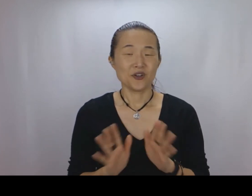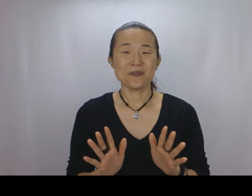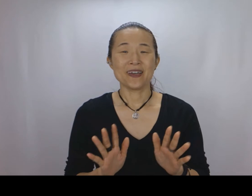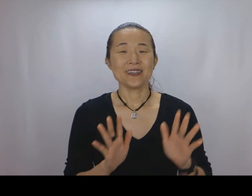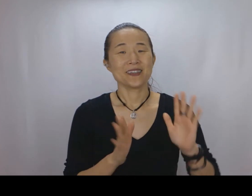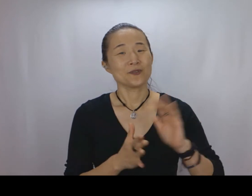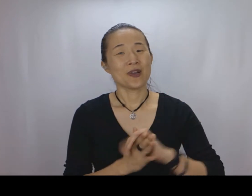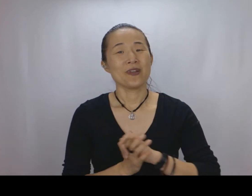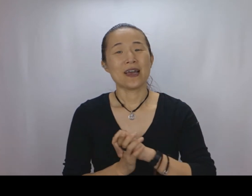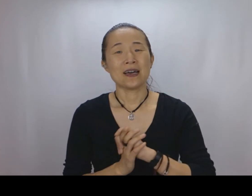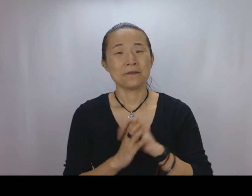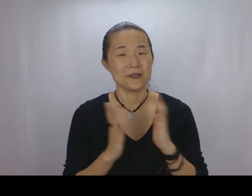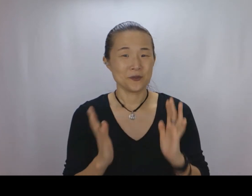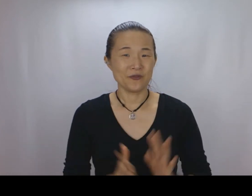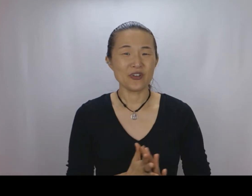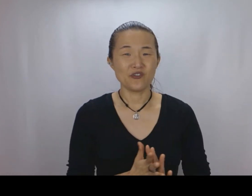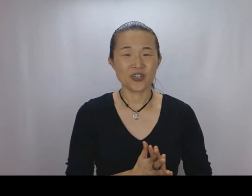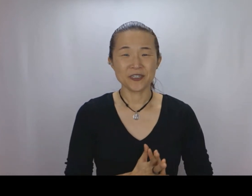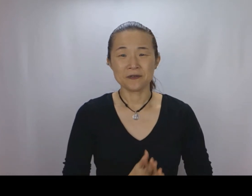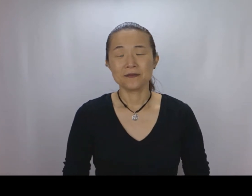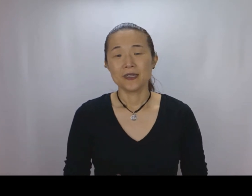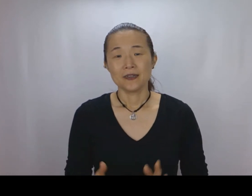But don't panic that's why we have this review for you.